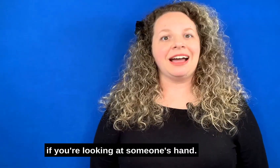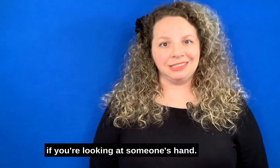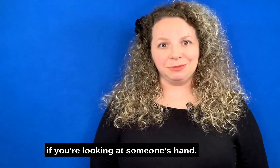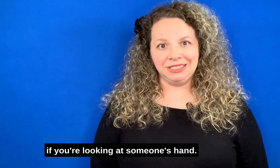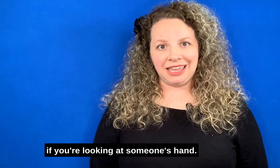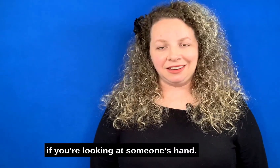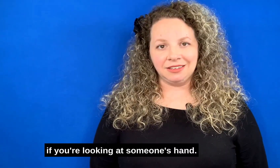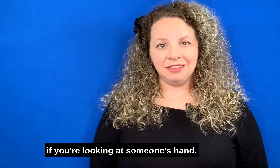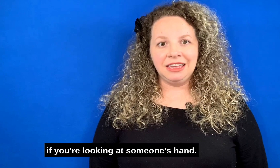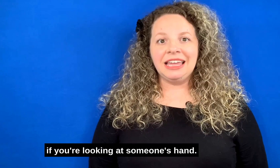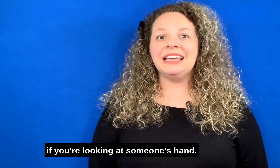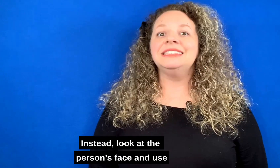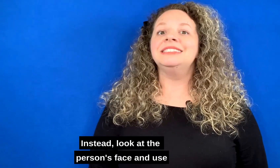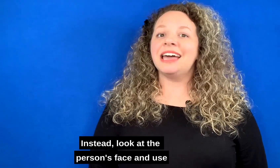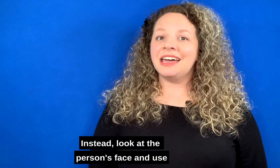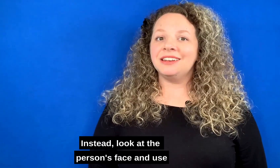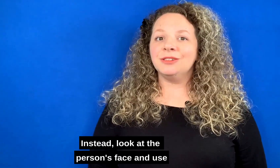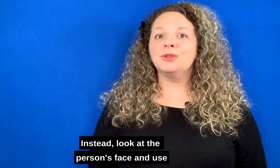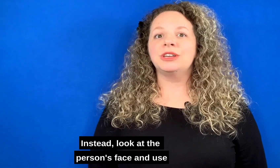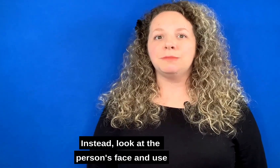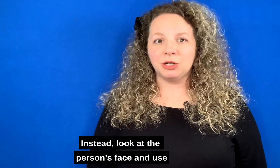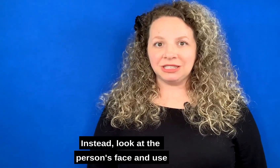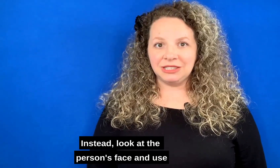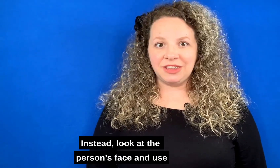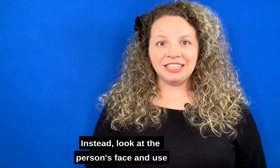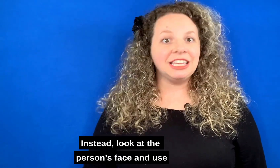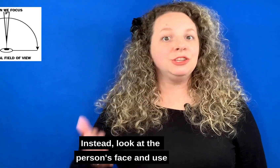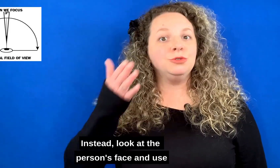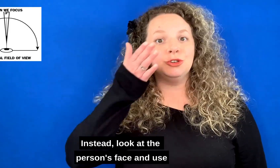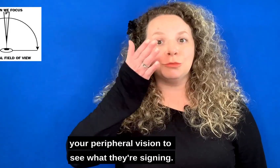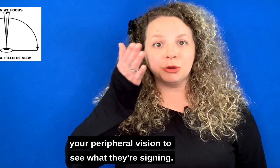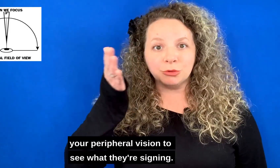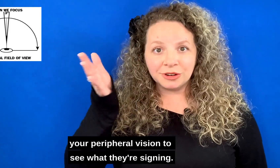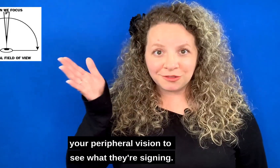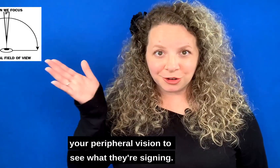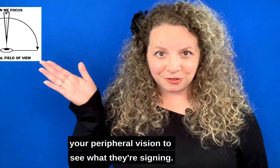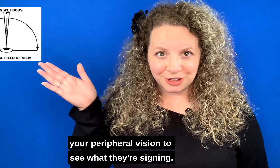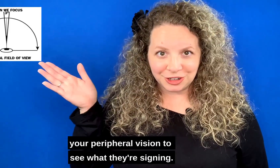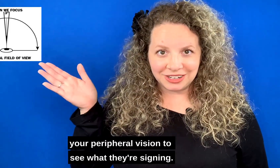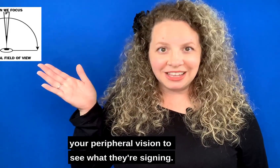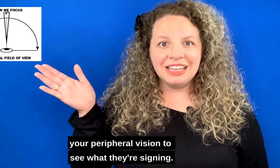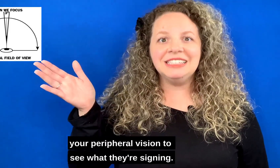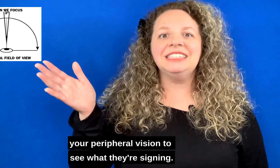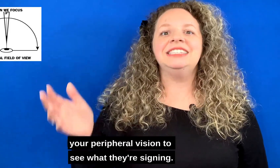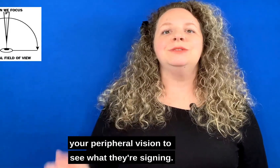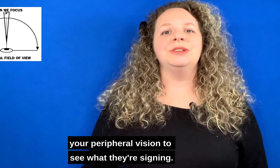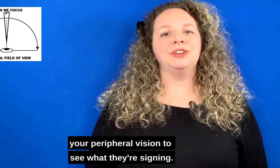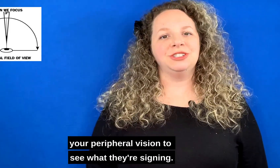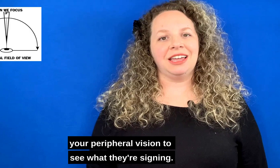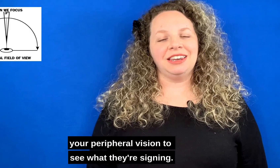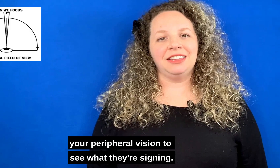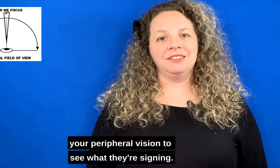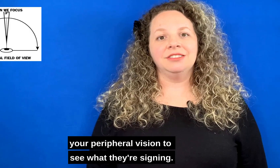at someone’s hand instead. Look at the person’s face, and use your peripheral vision to see what they’re signing.